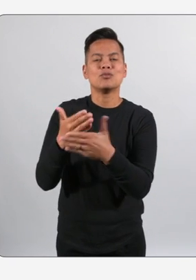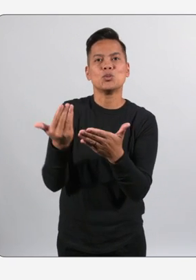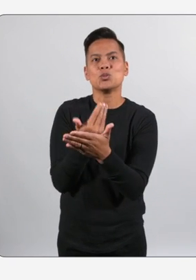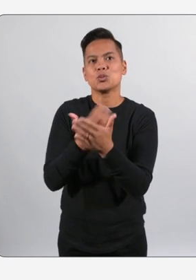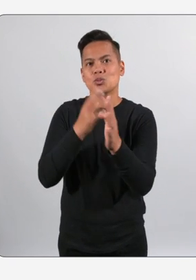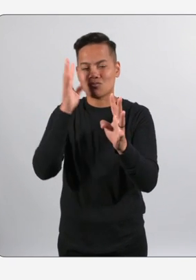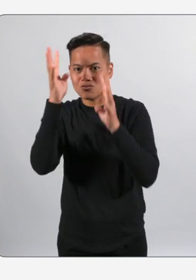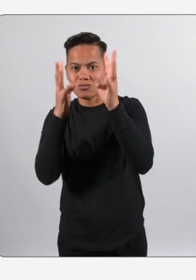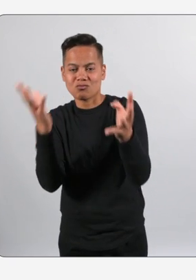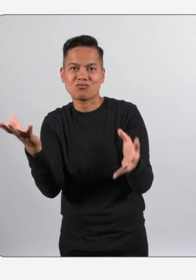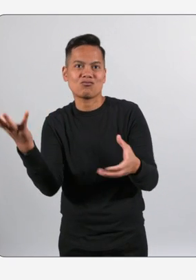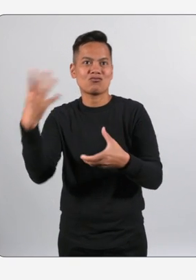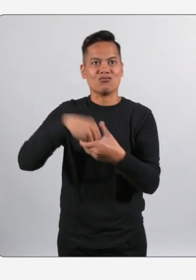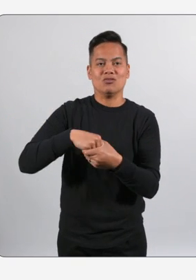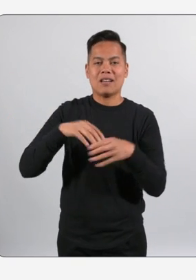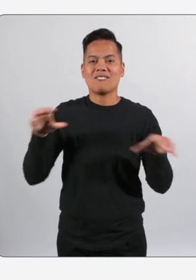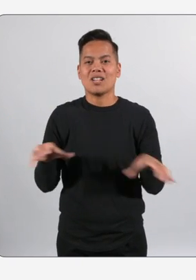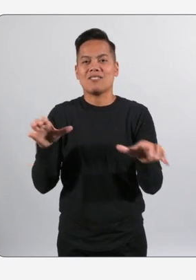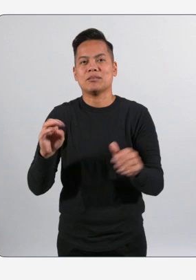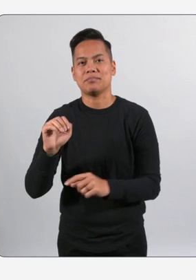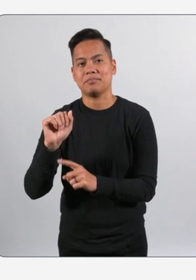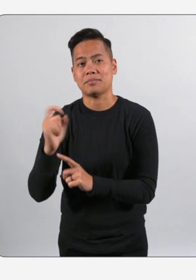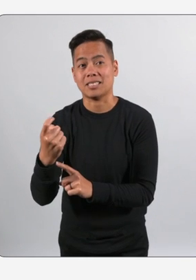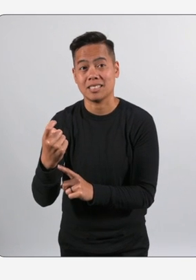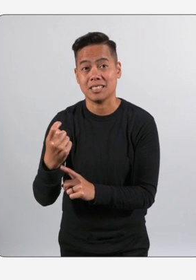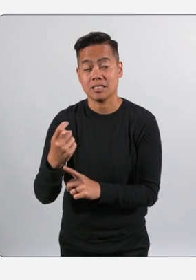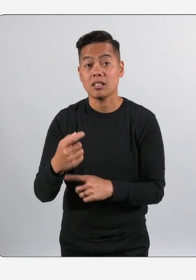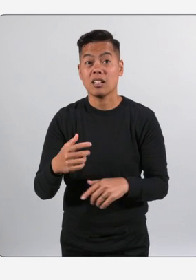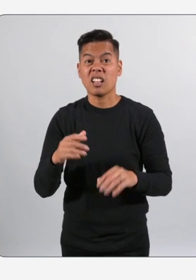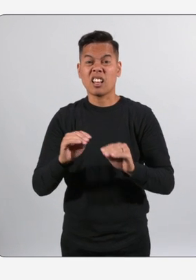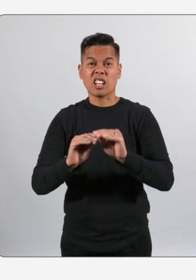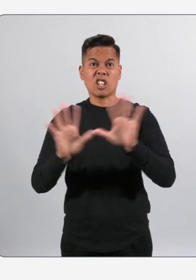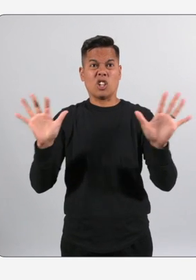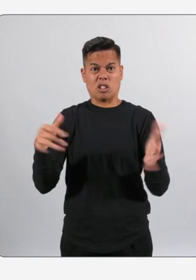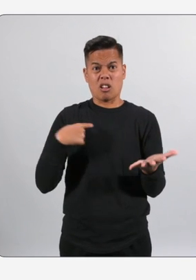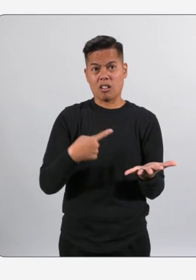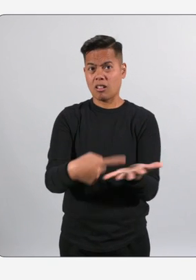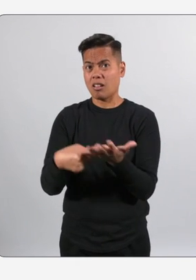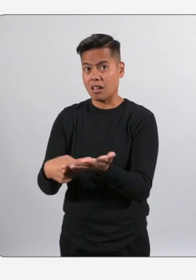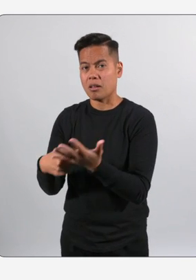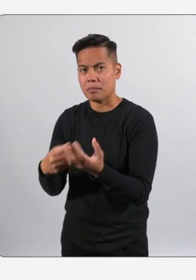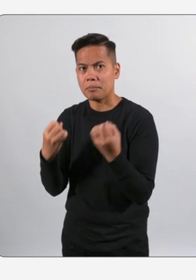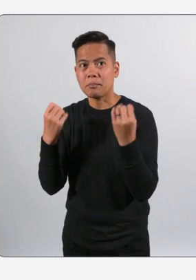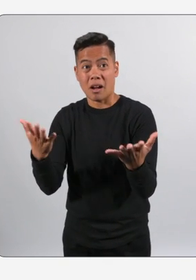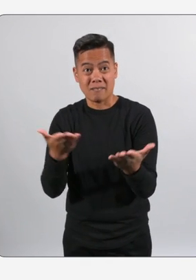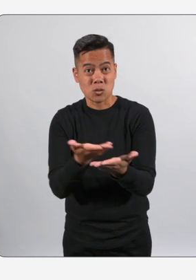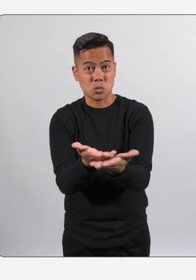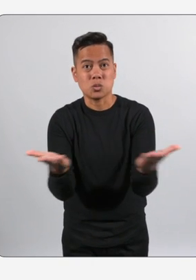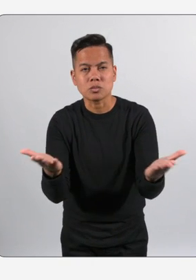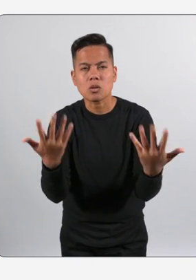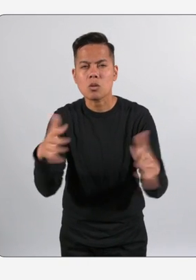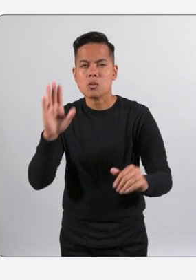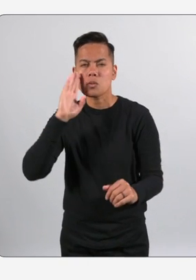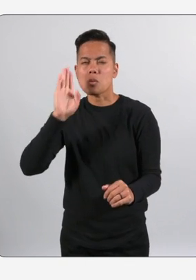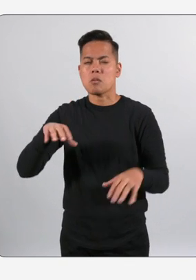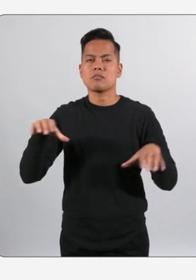But it's also clear from the conversations I've had with many of you, you want to know how Performance Max is driving